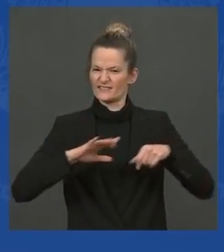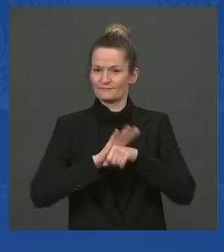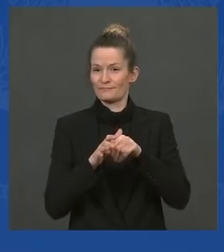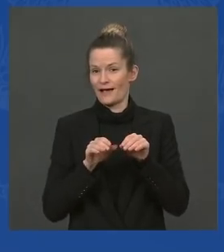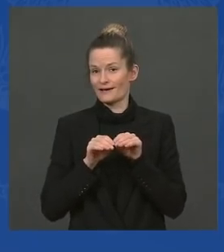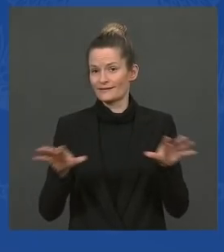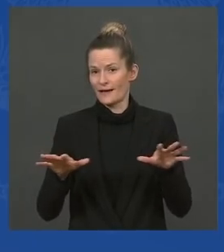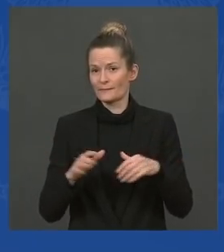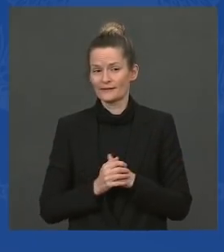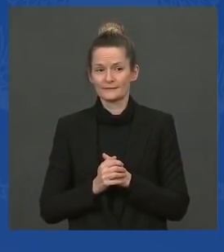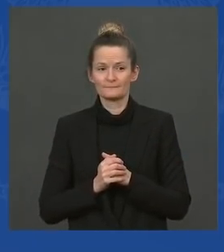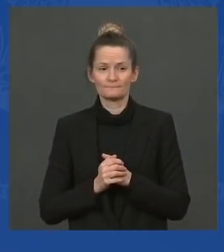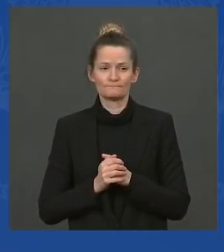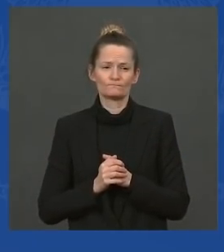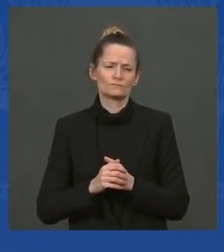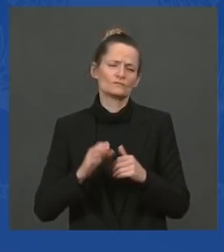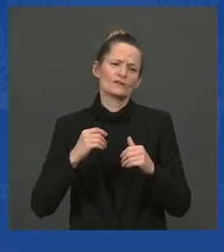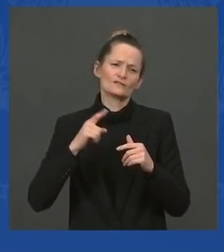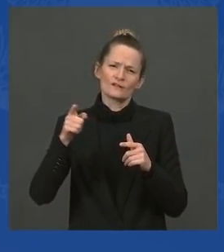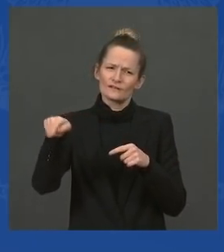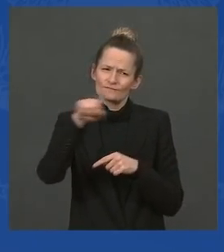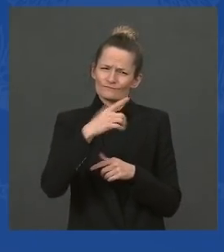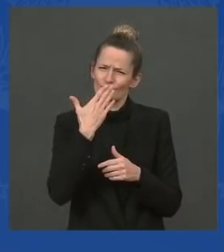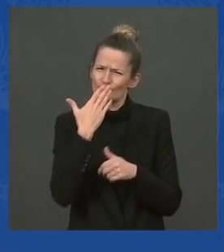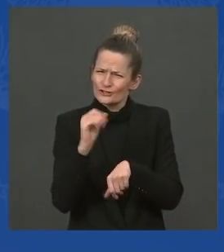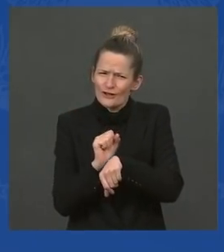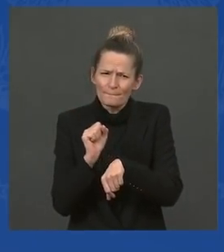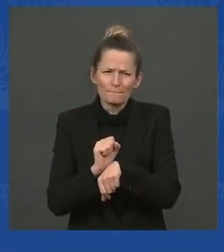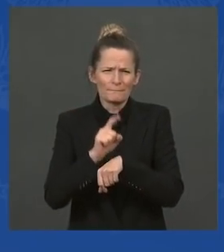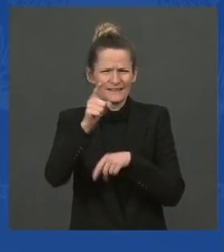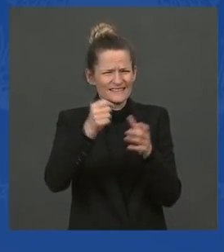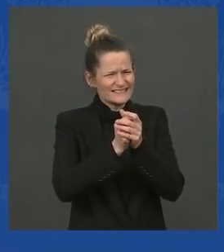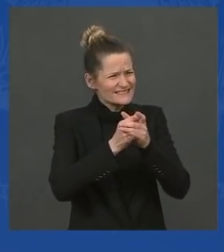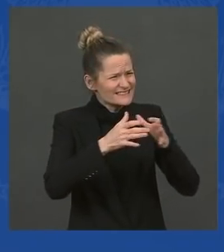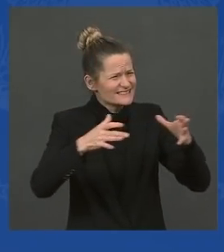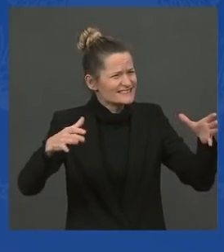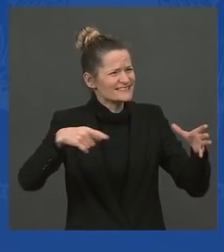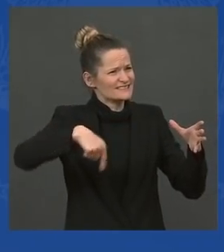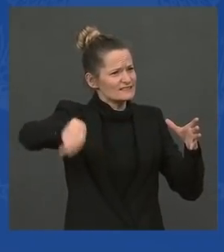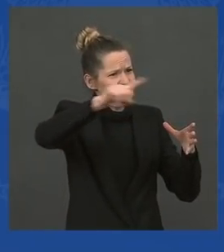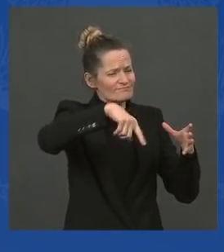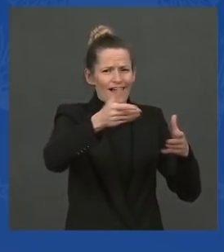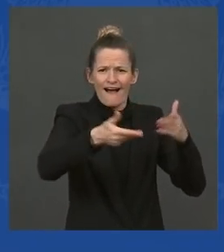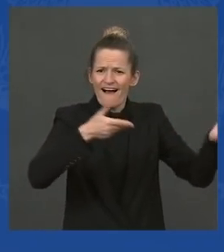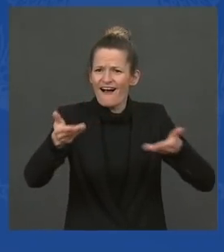and, most of all, the chance to be together again with the people we love on Thanksgiving.